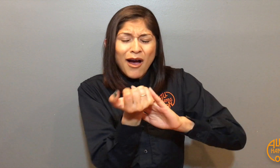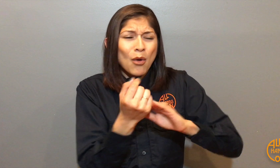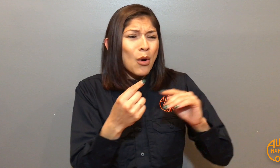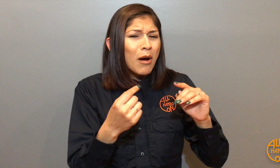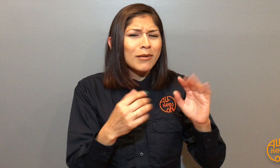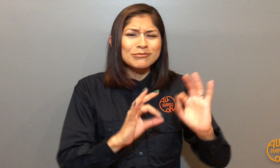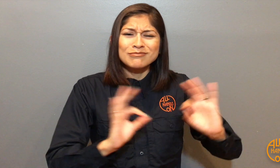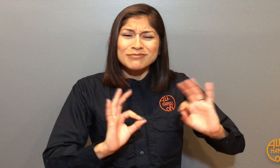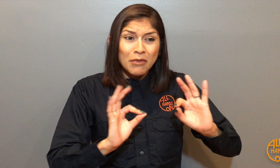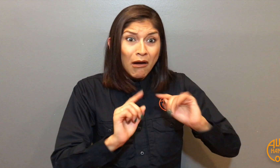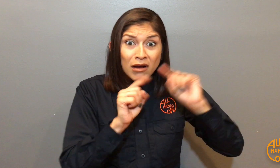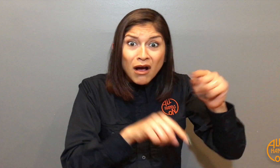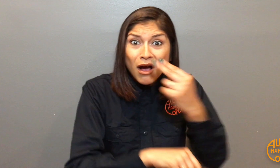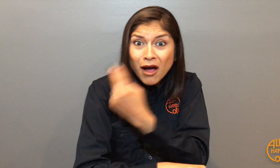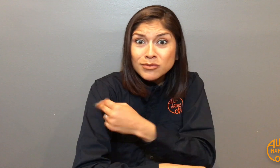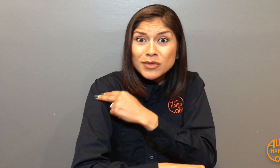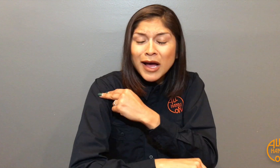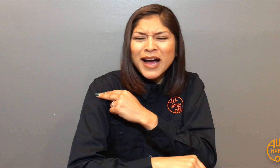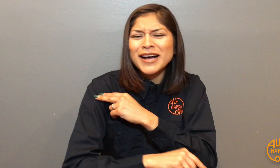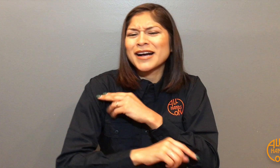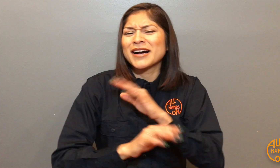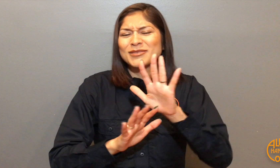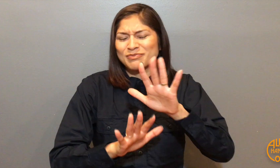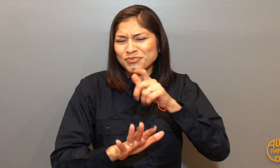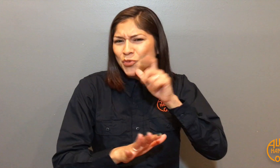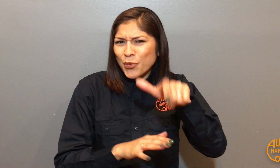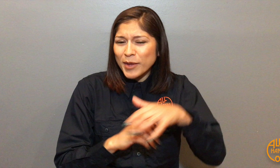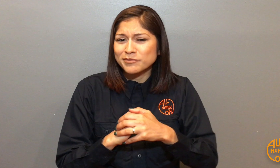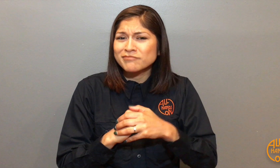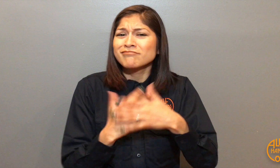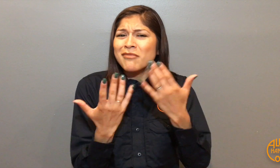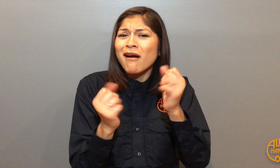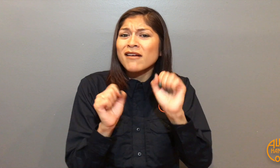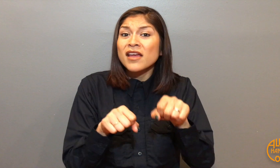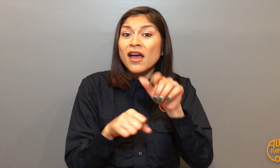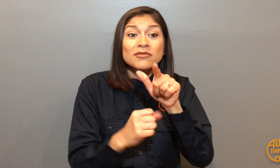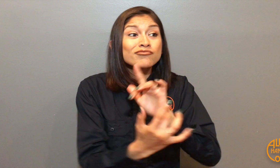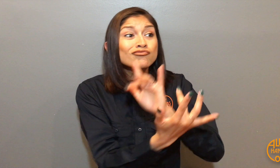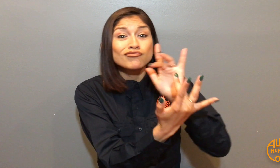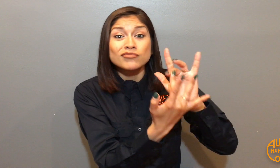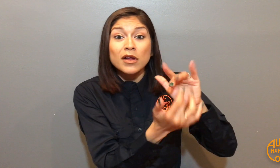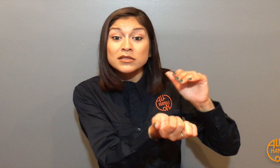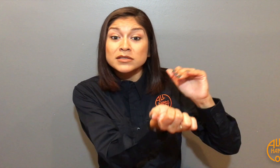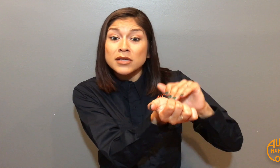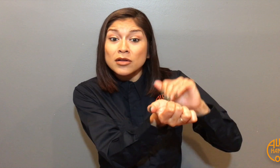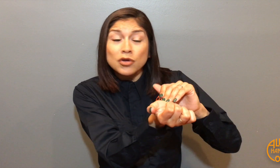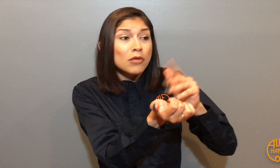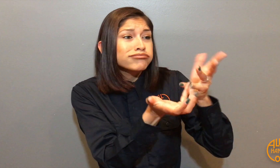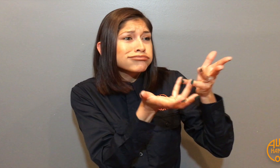injuries that you may not need to go to the hospital for, you may be able to just